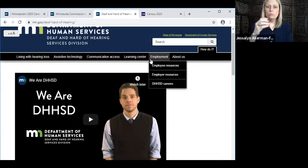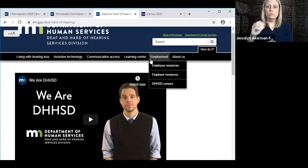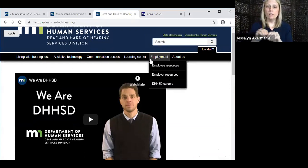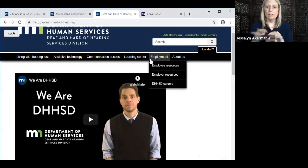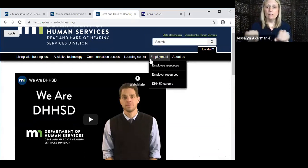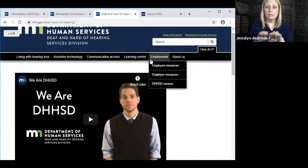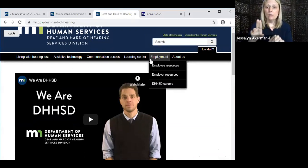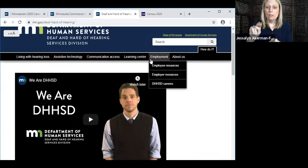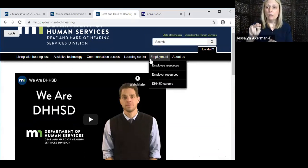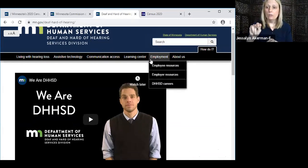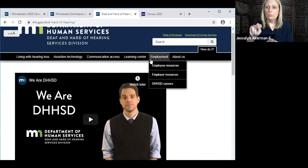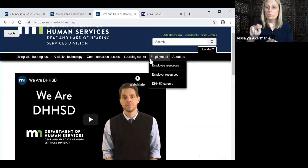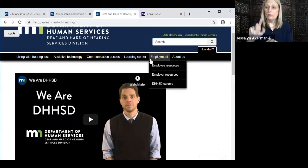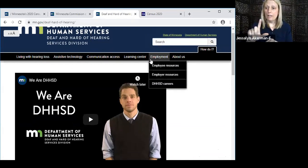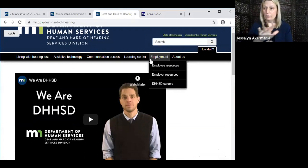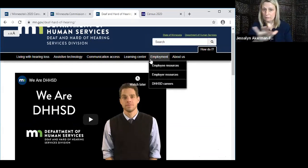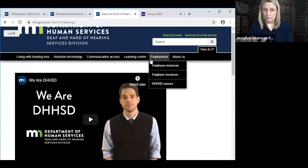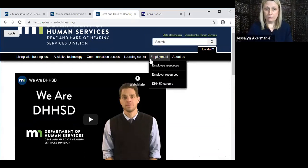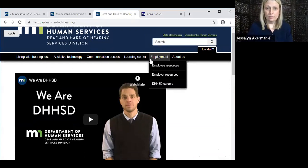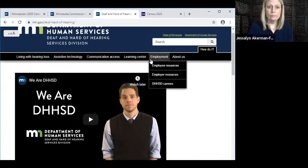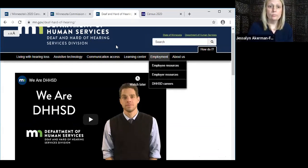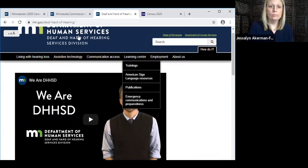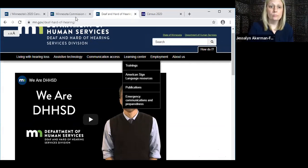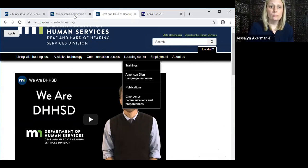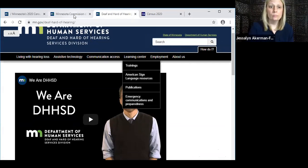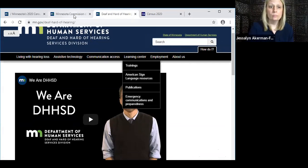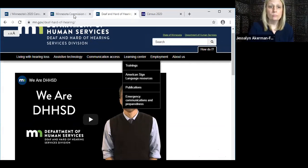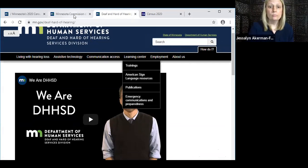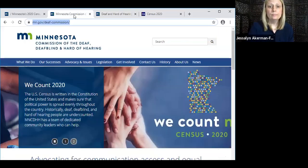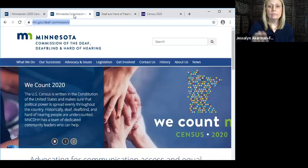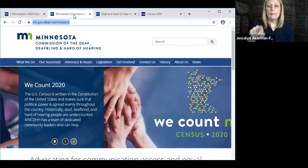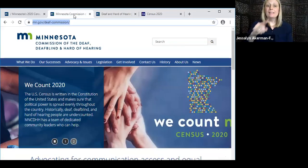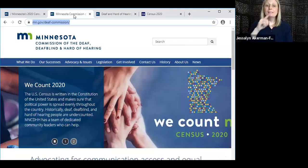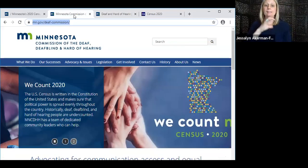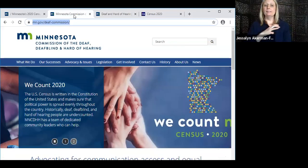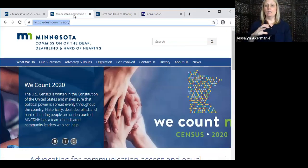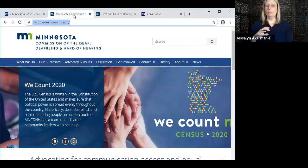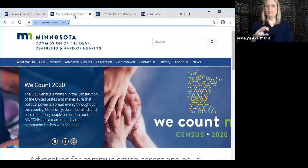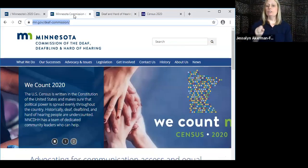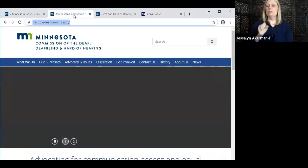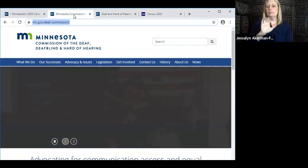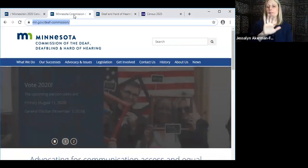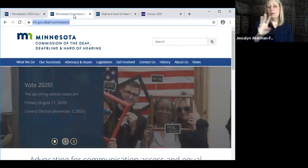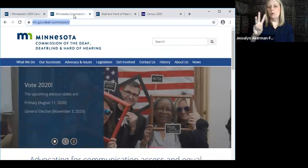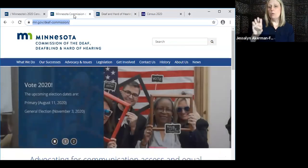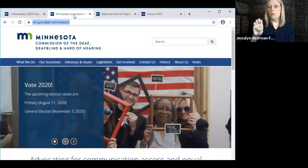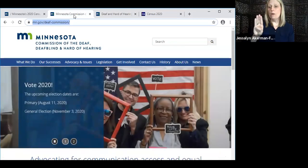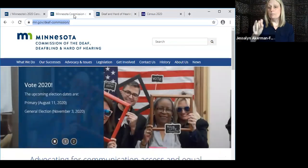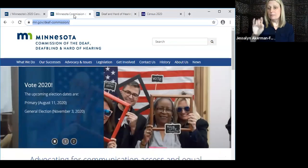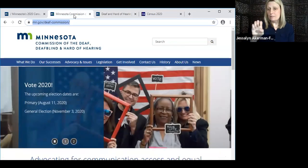And this is what the website is, once you can pull it up. There are a lot of different videos